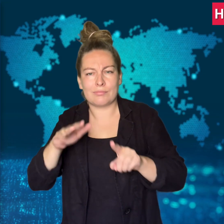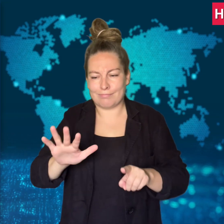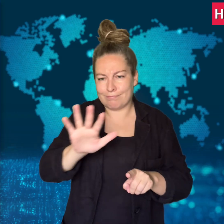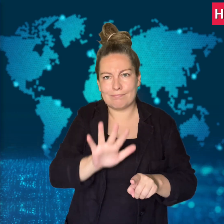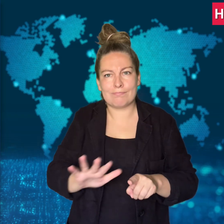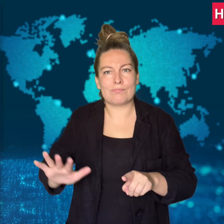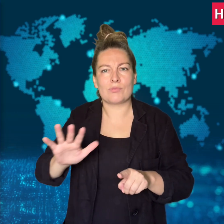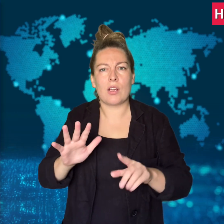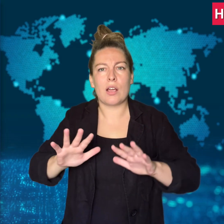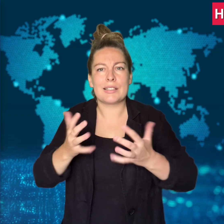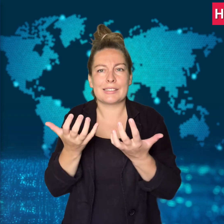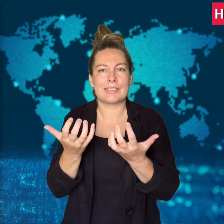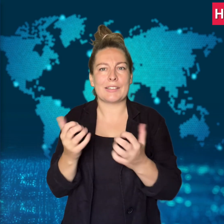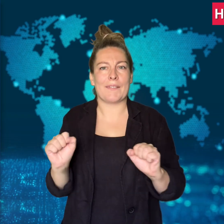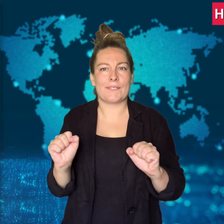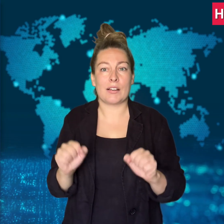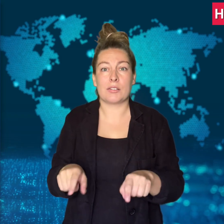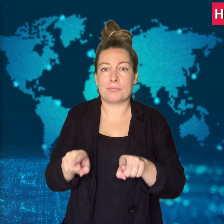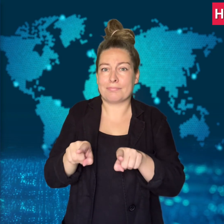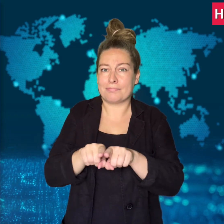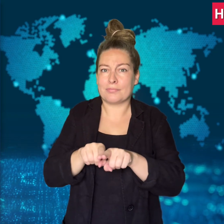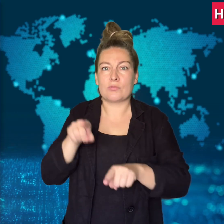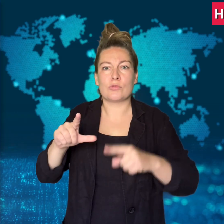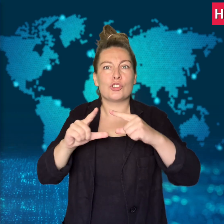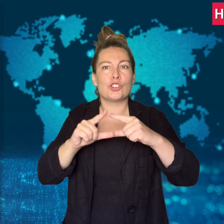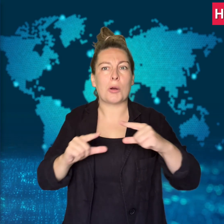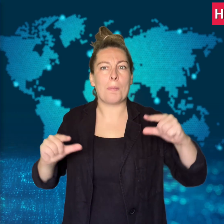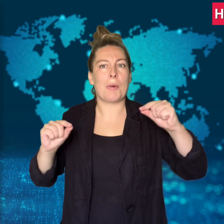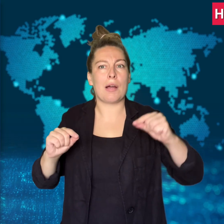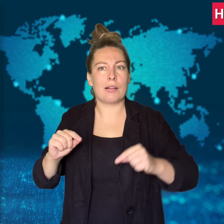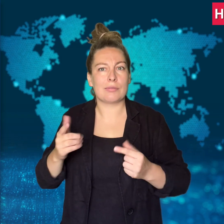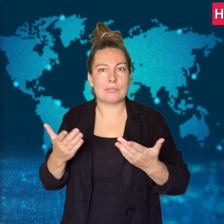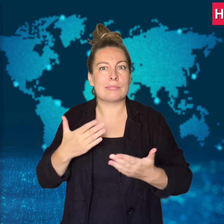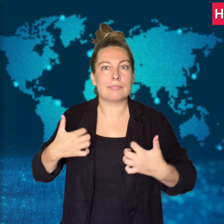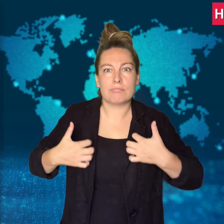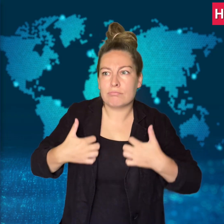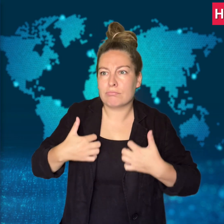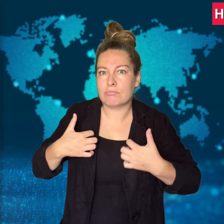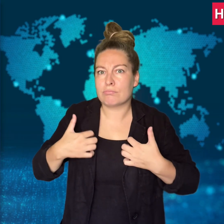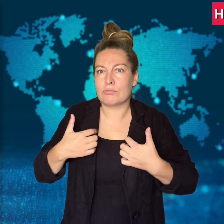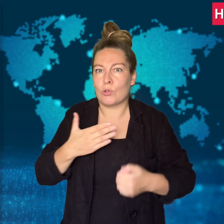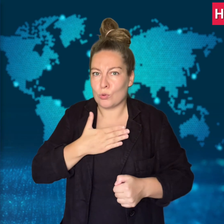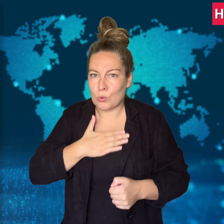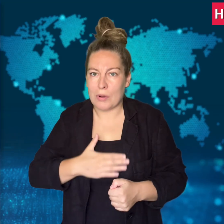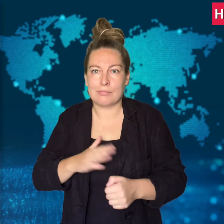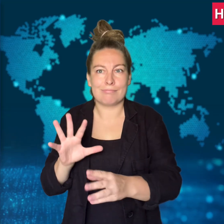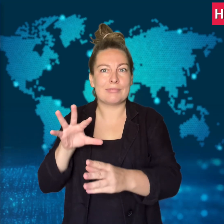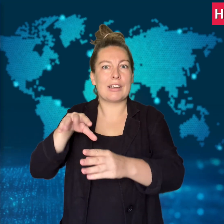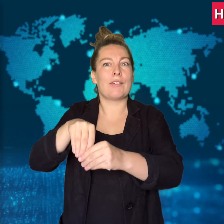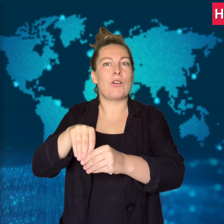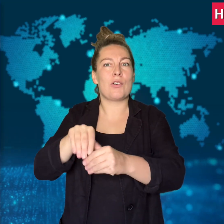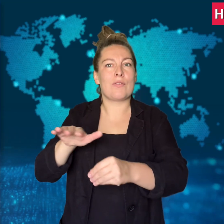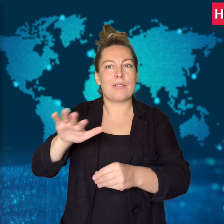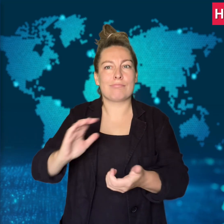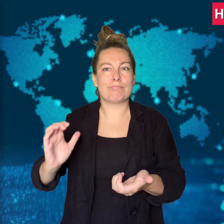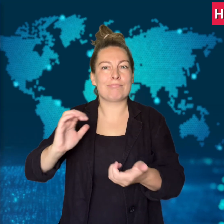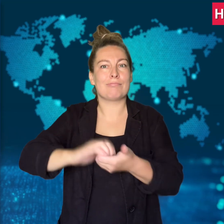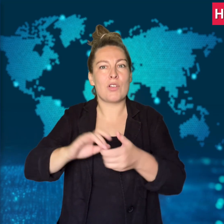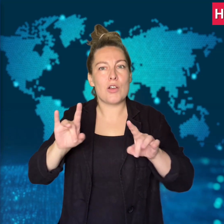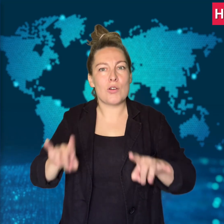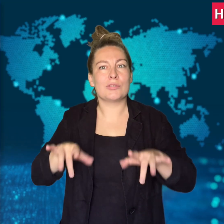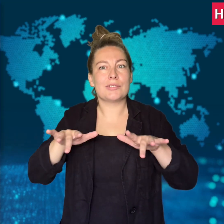security. Japan also signaled interest in closer ties,